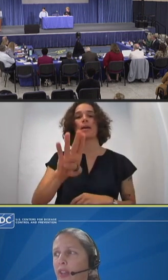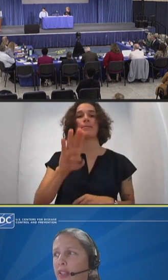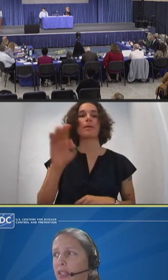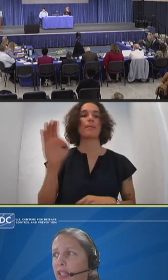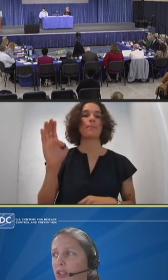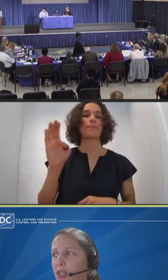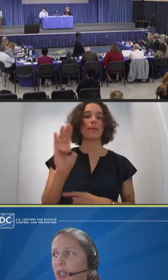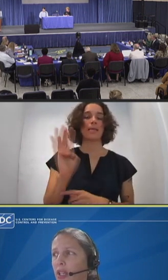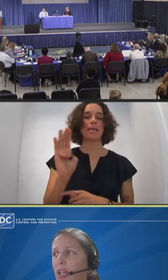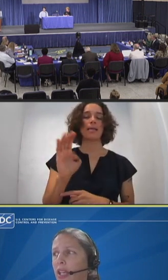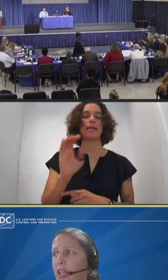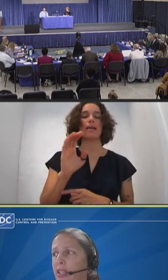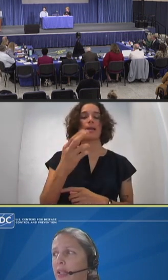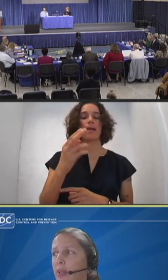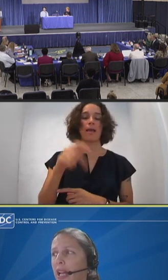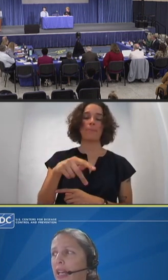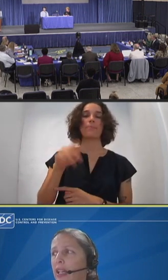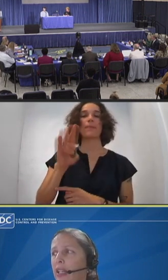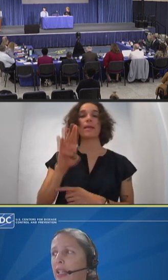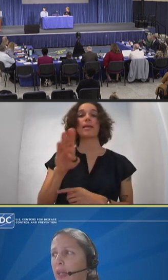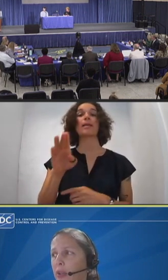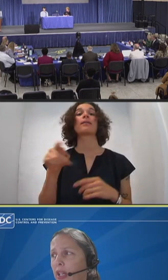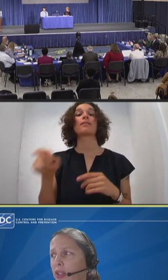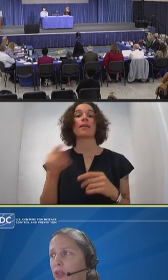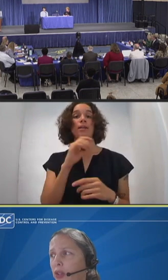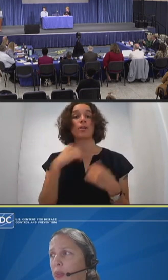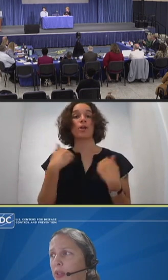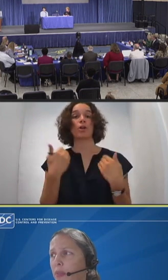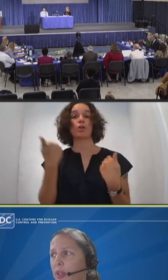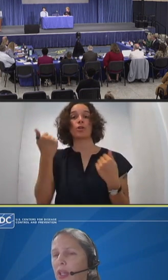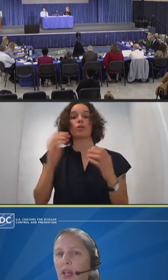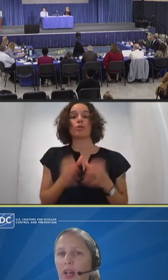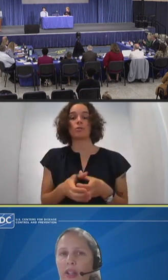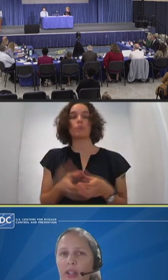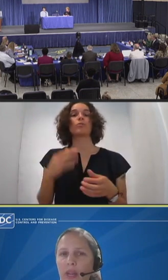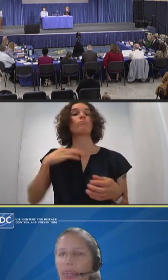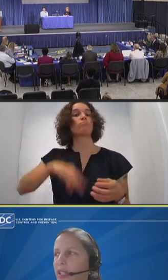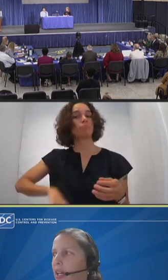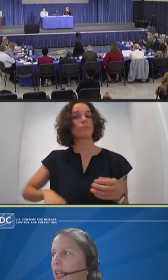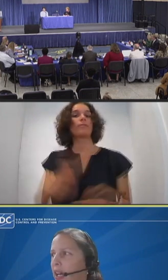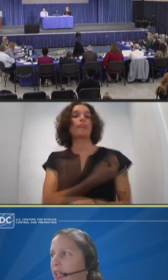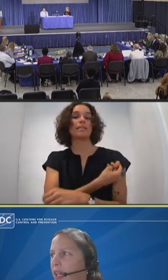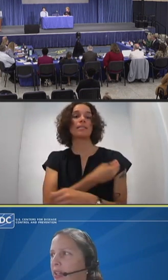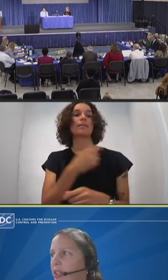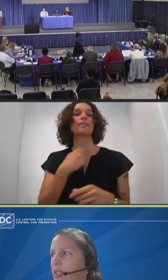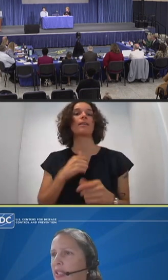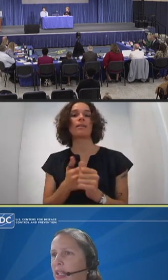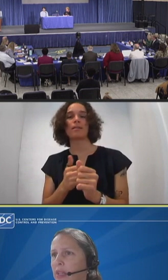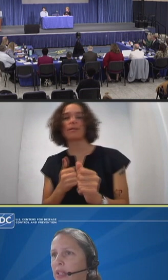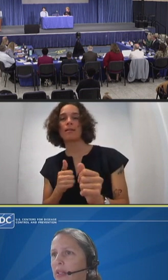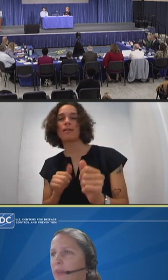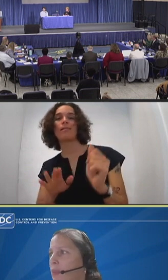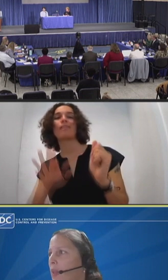vaccination and then some lag in the upper age groups. On the right, I highlight the syndemic